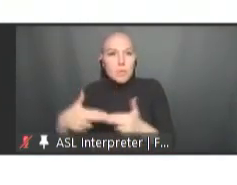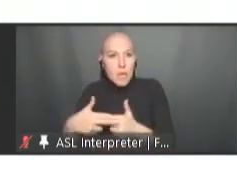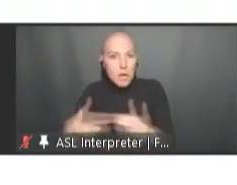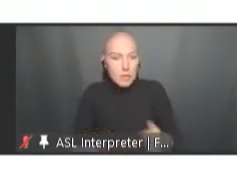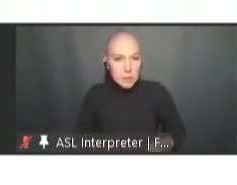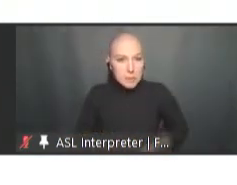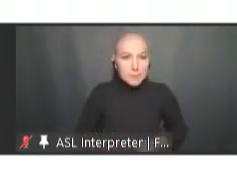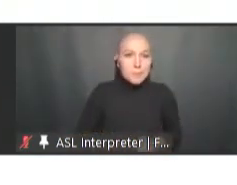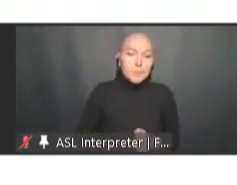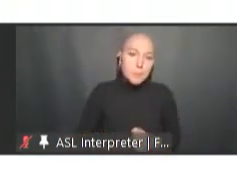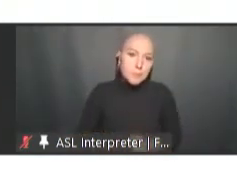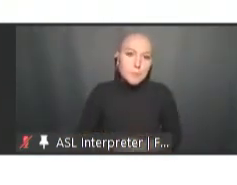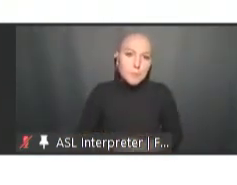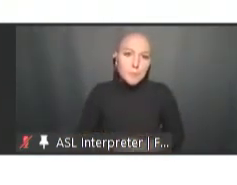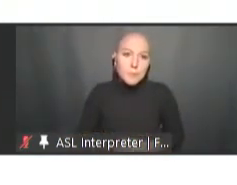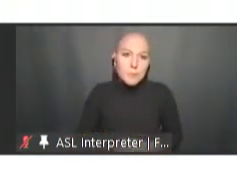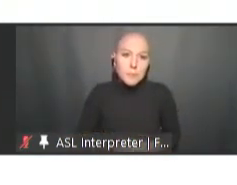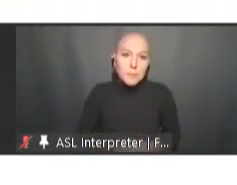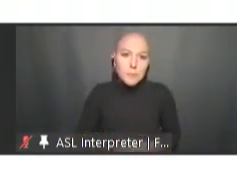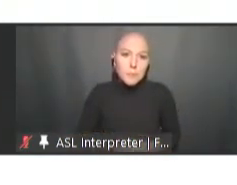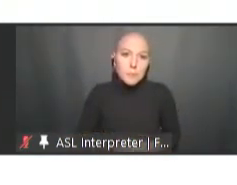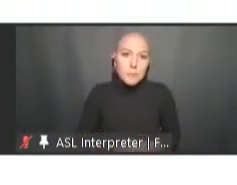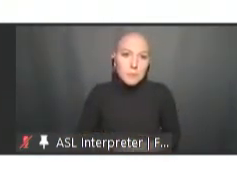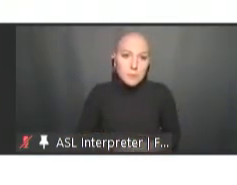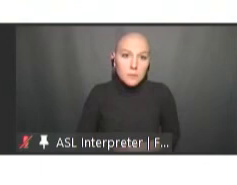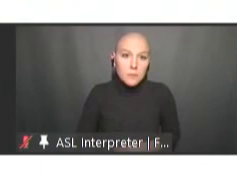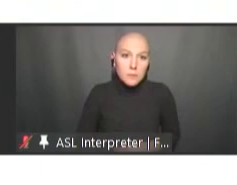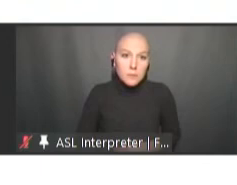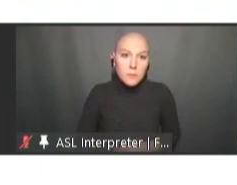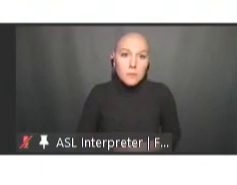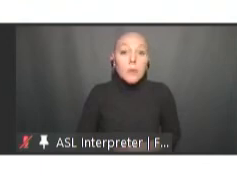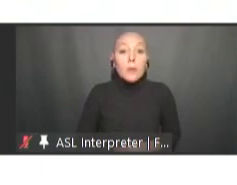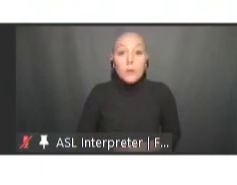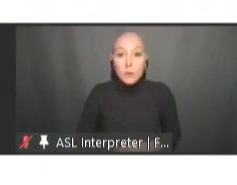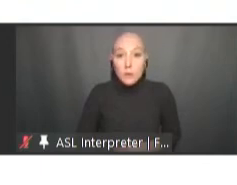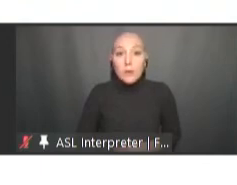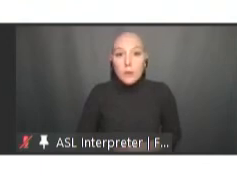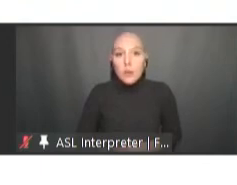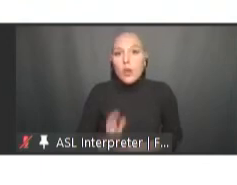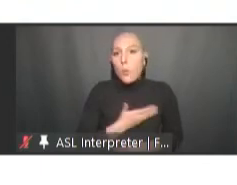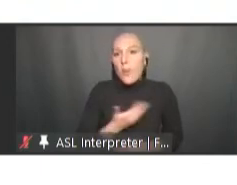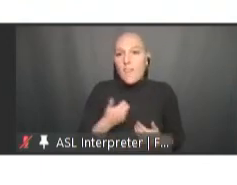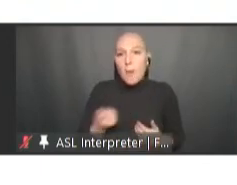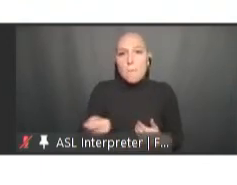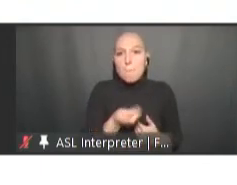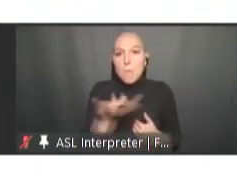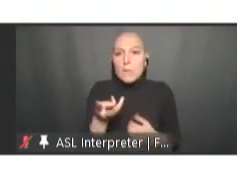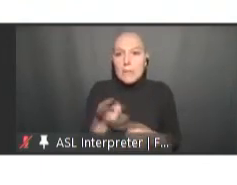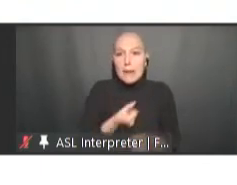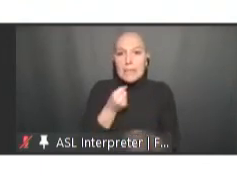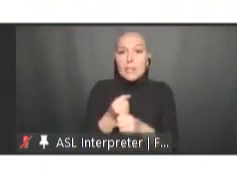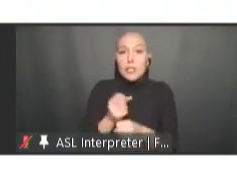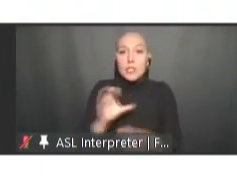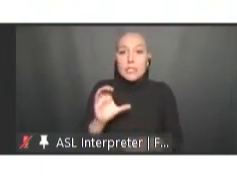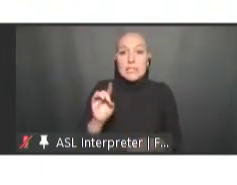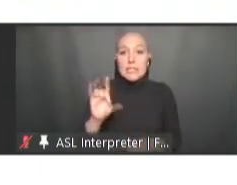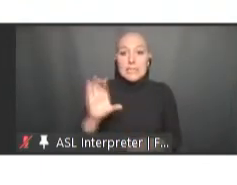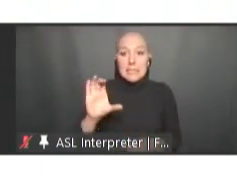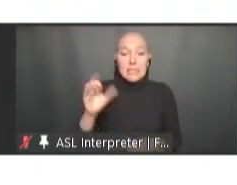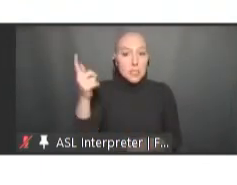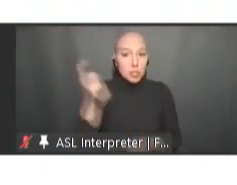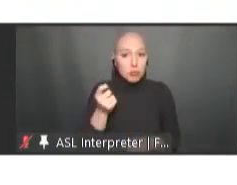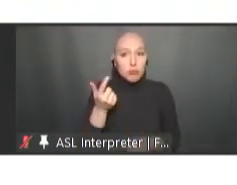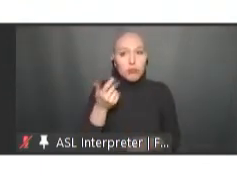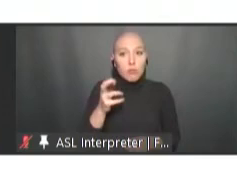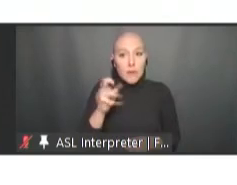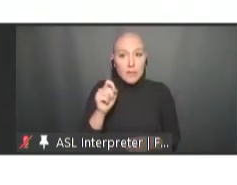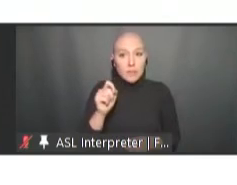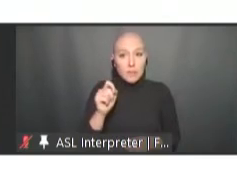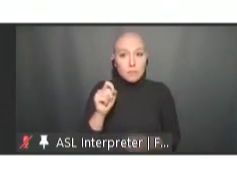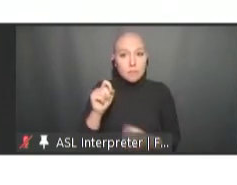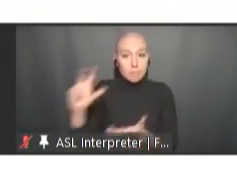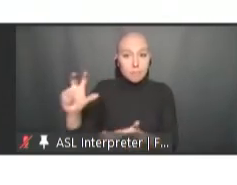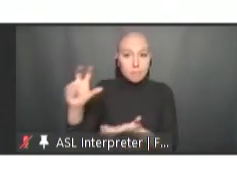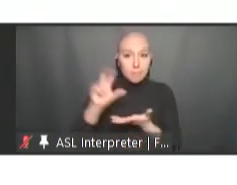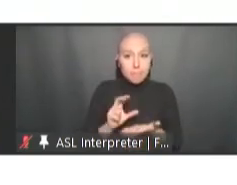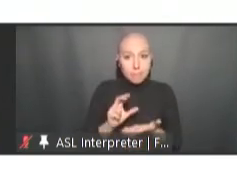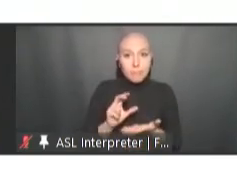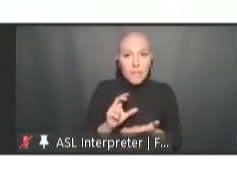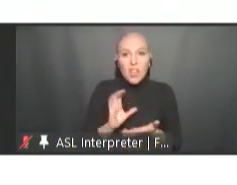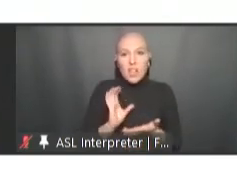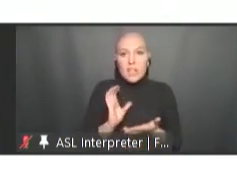We have a multiyear CDC grant where we meet on a regular basis several times a month around the